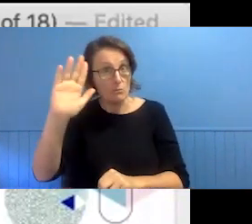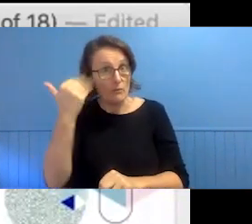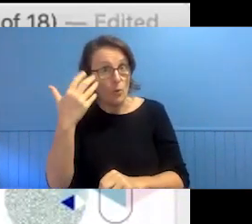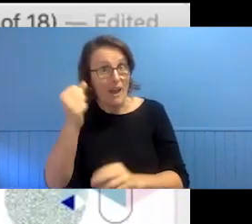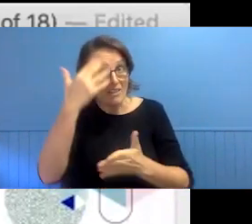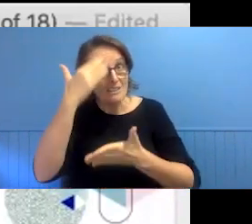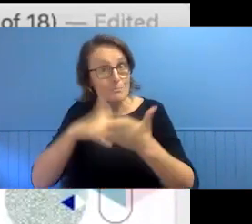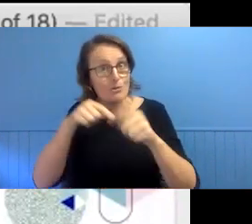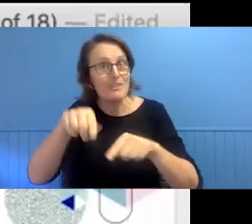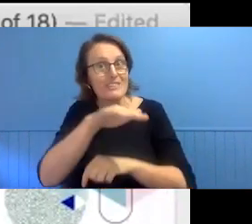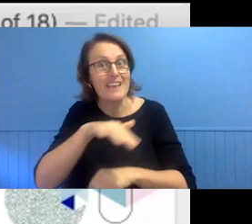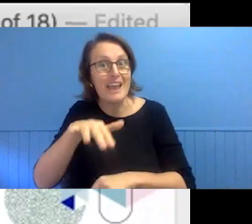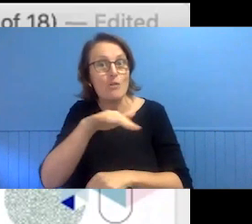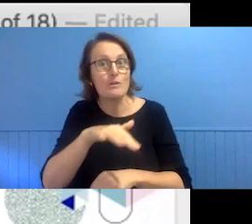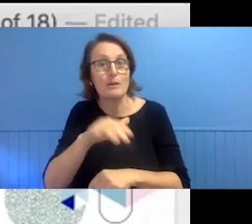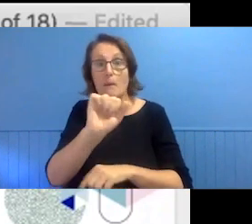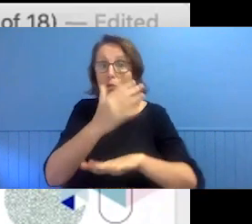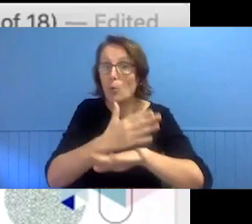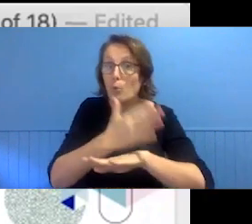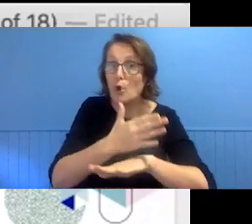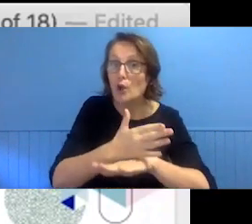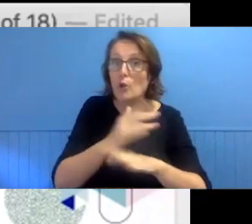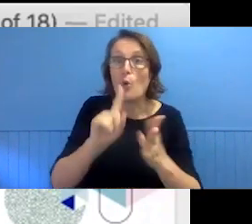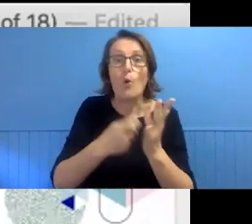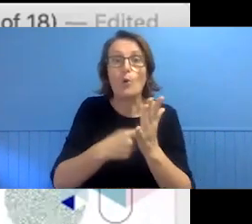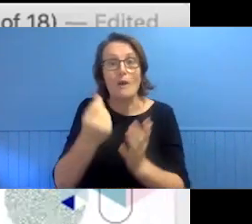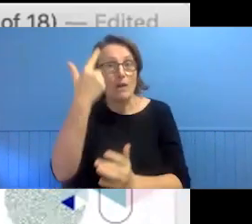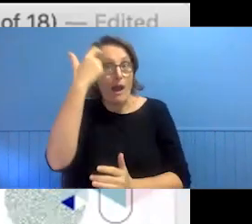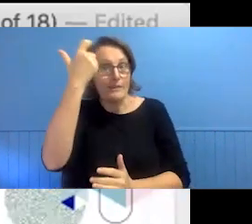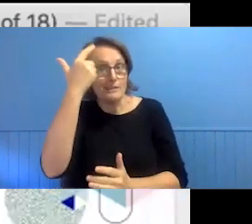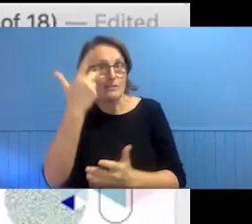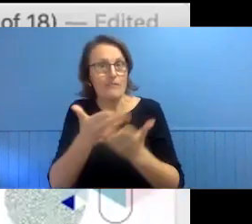have ideas about what we could do? If you can share that in the chat